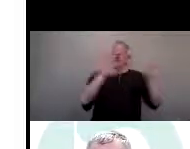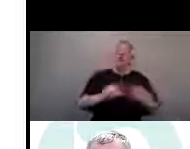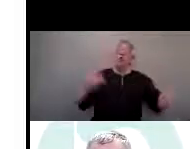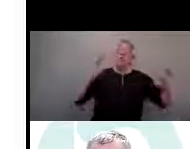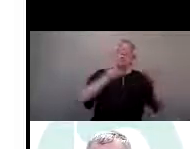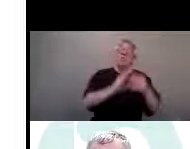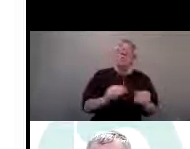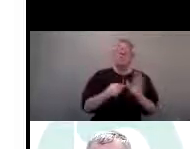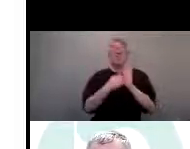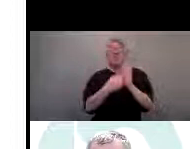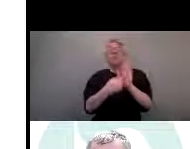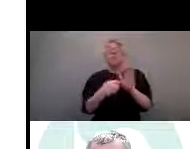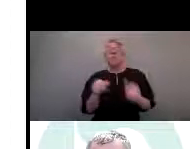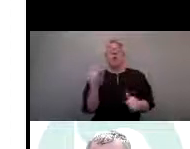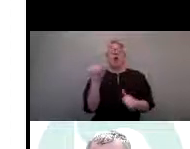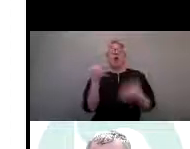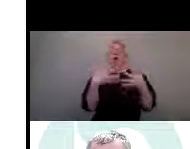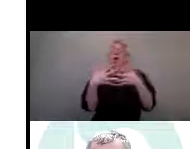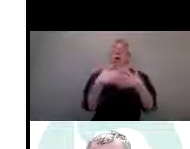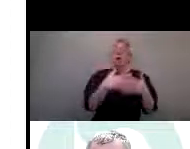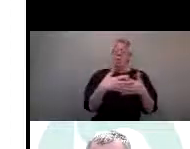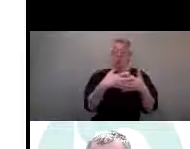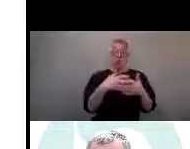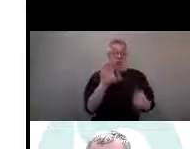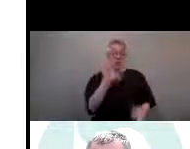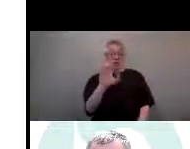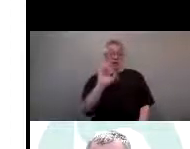everyday life. There are many resources, such